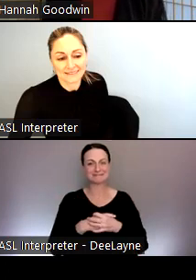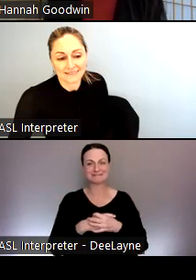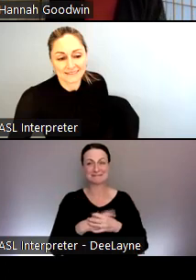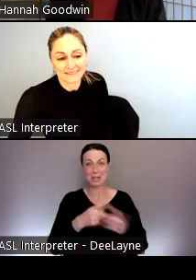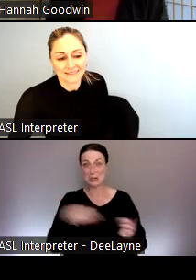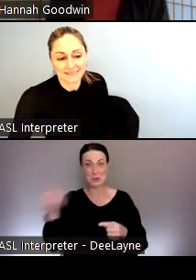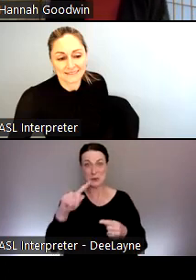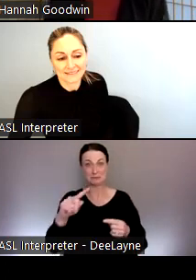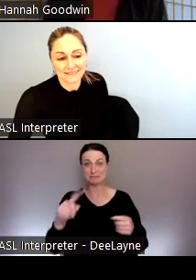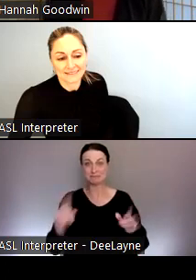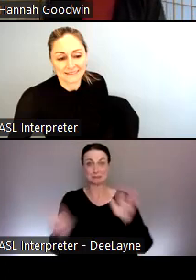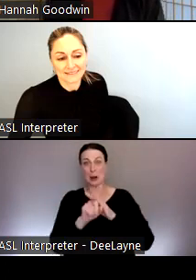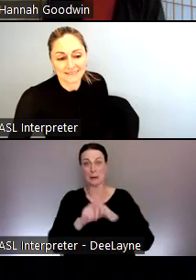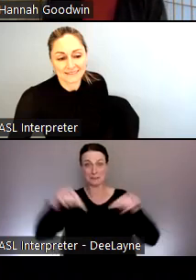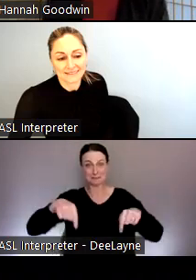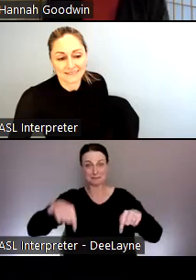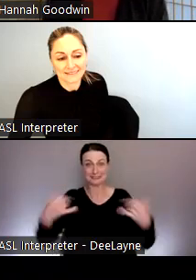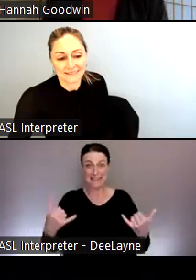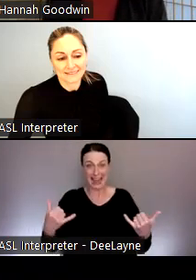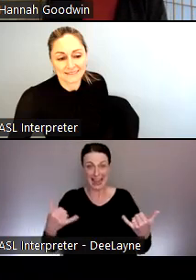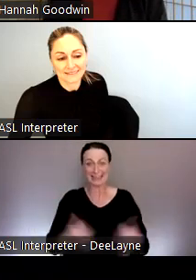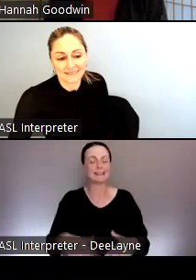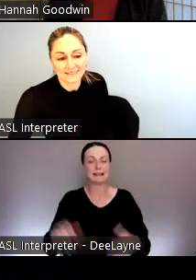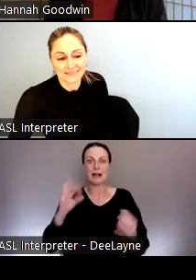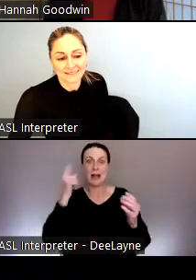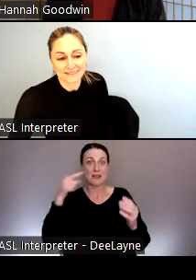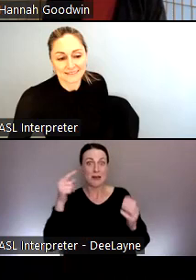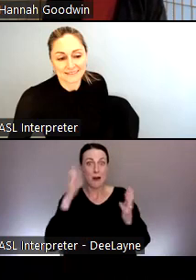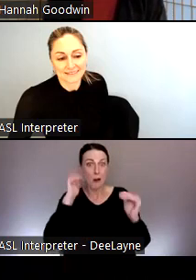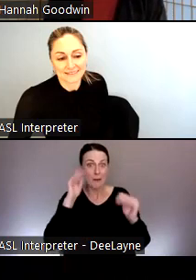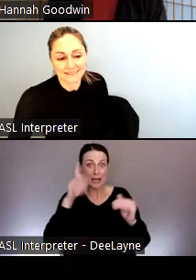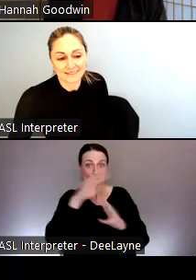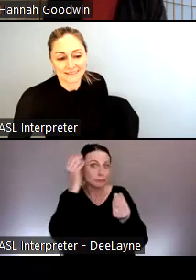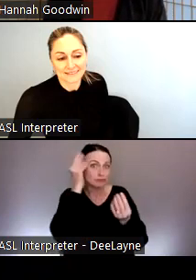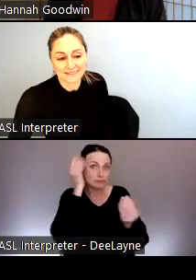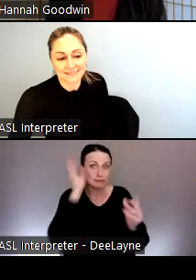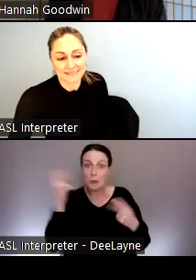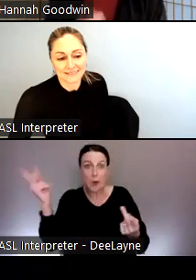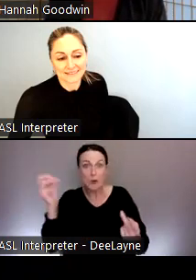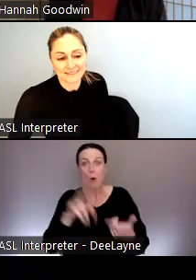and hoping that you're all considering proposals or maybe you wanna poke someone else